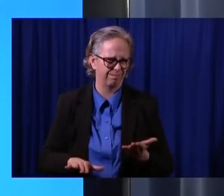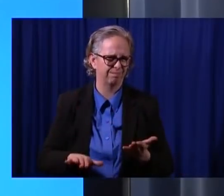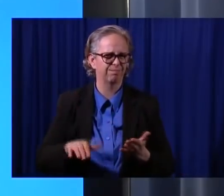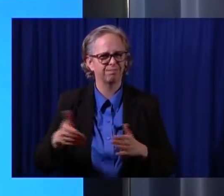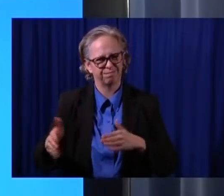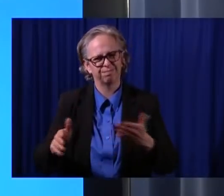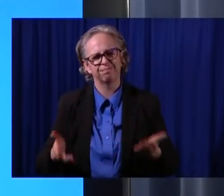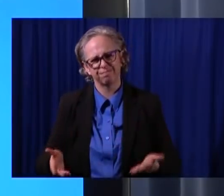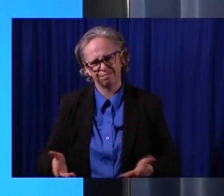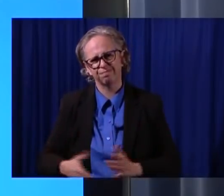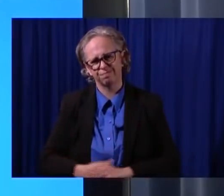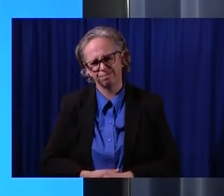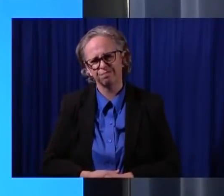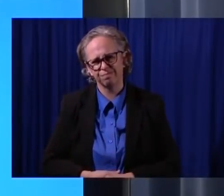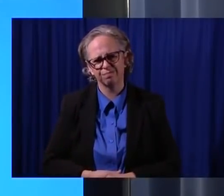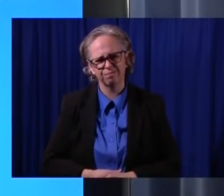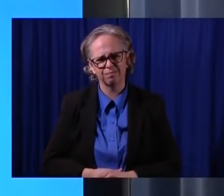THE VIRUS THAT HAVE BEEN